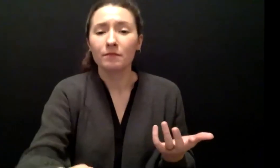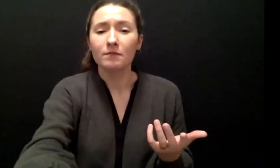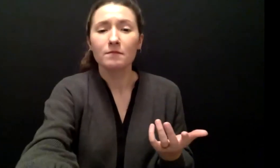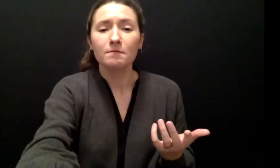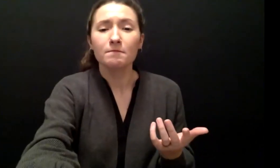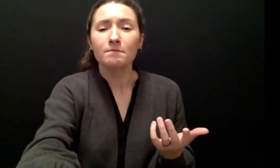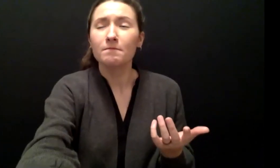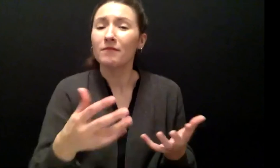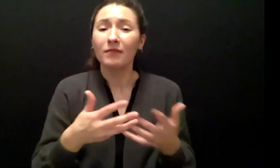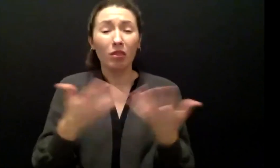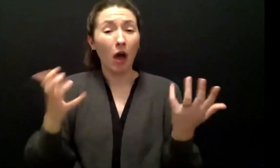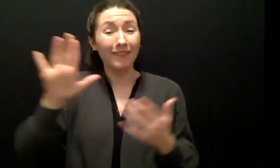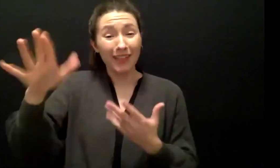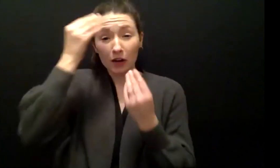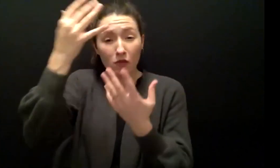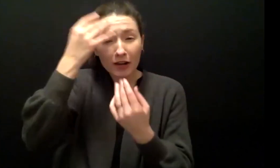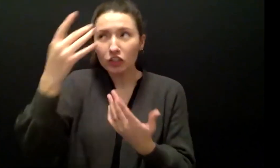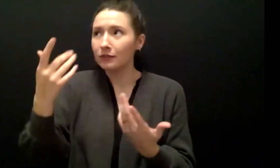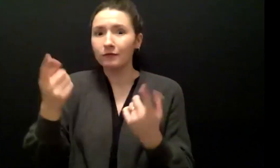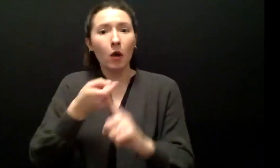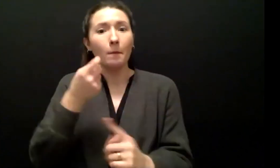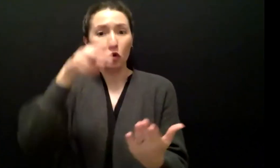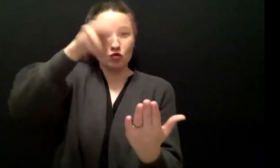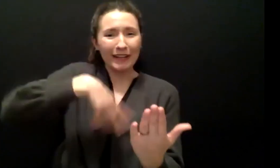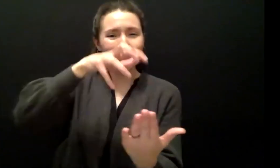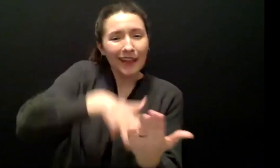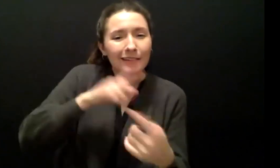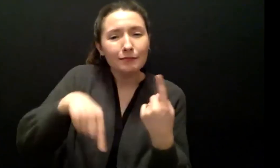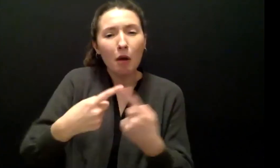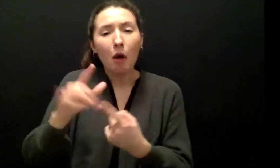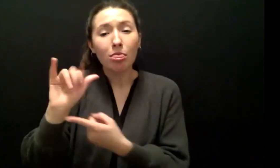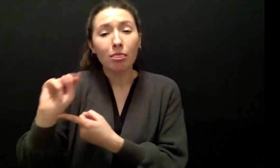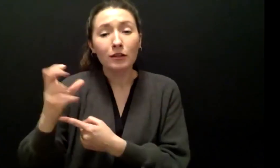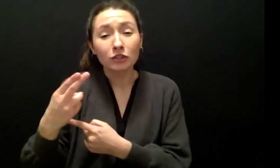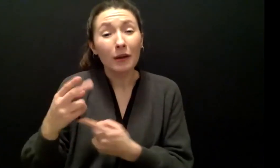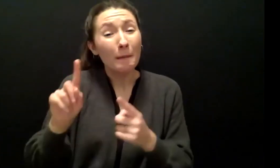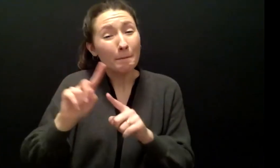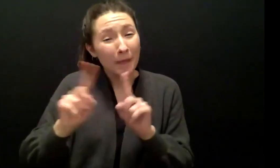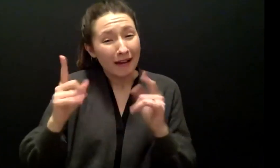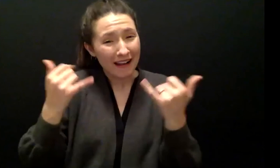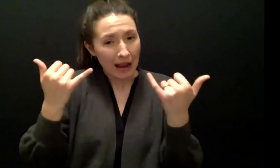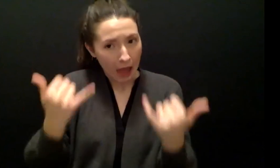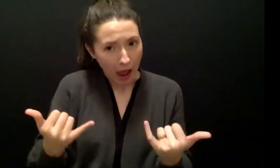sub-human". And so there is an Alliance there that makes, I believe, some Jewish people